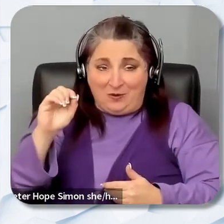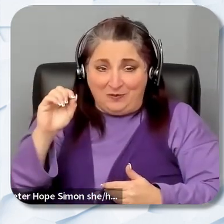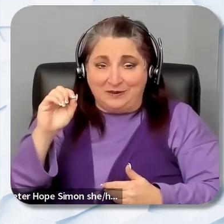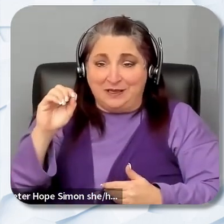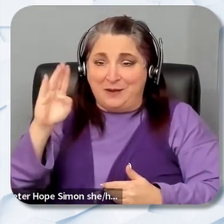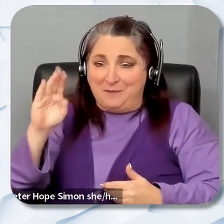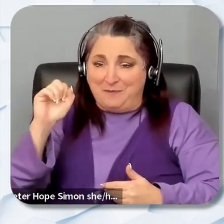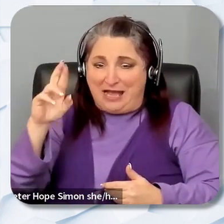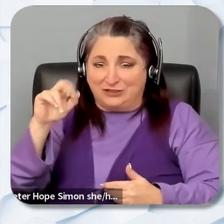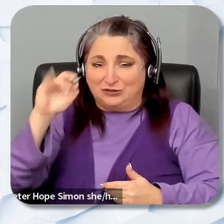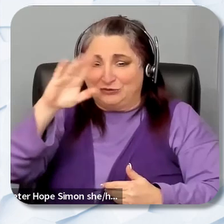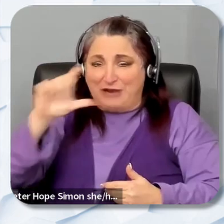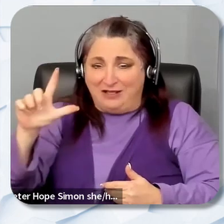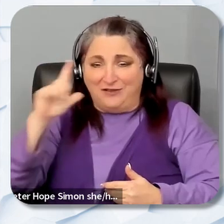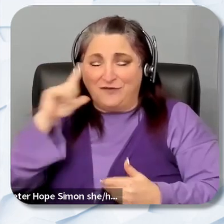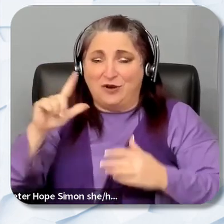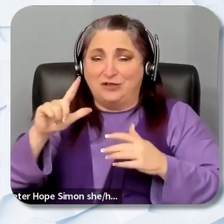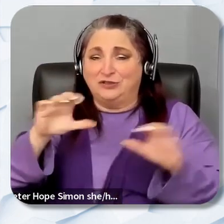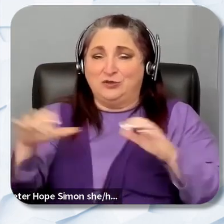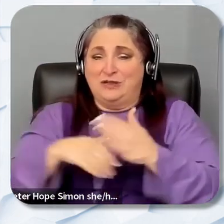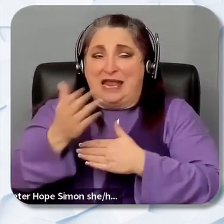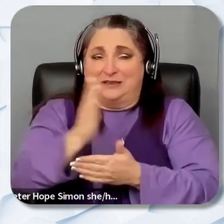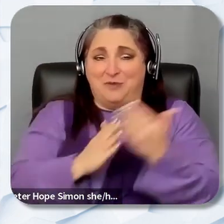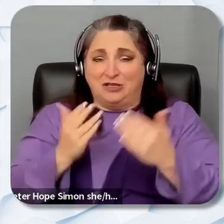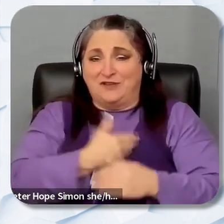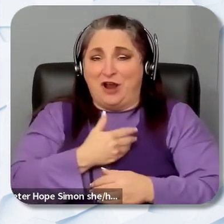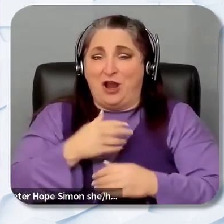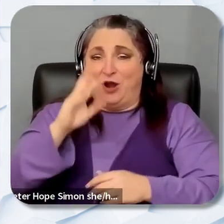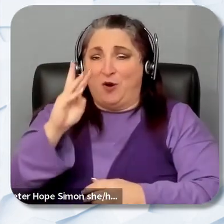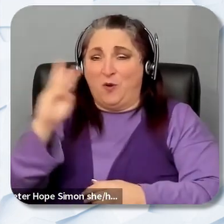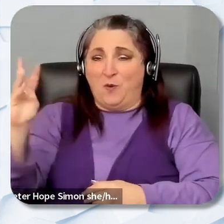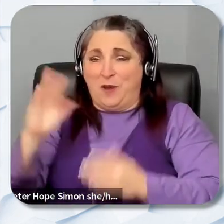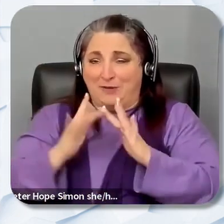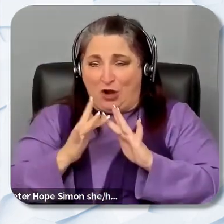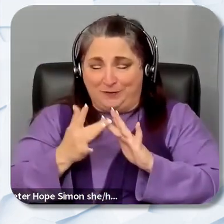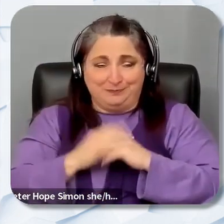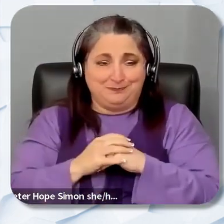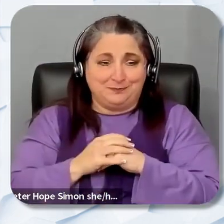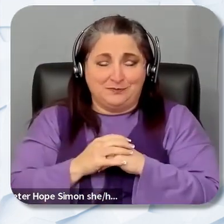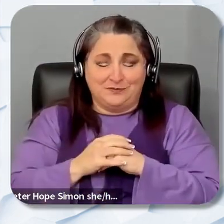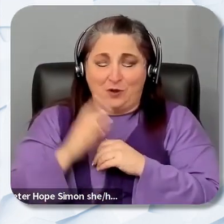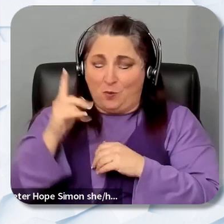next portion of our webinar. Good afternoon, everyone. Thank you so much for joining us